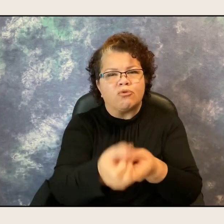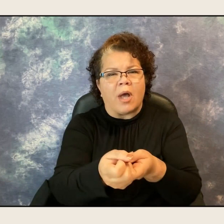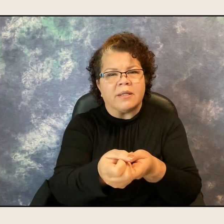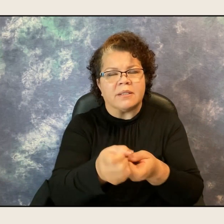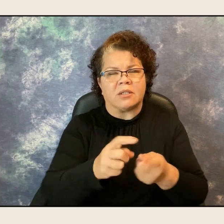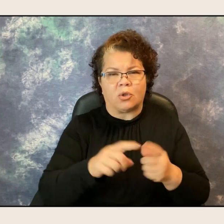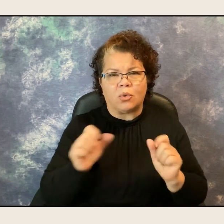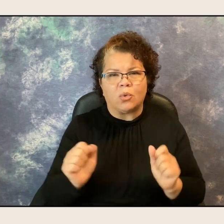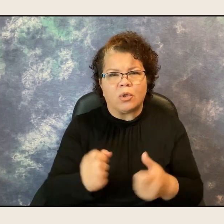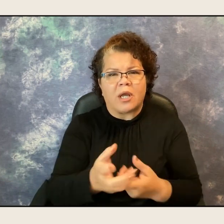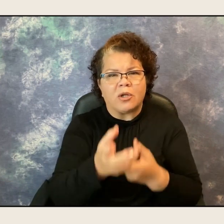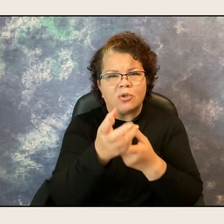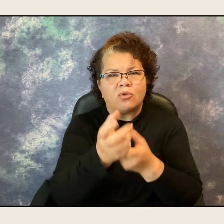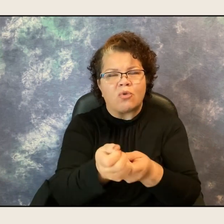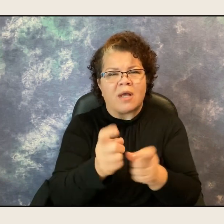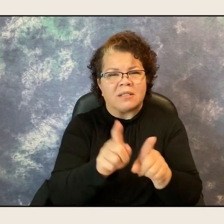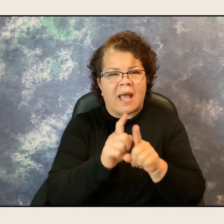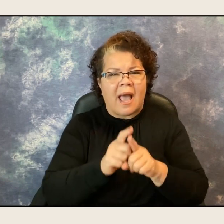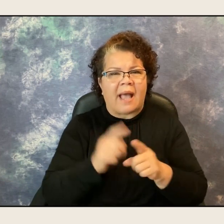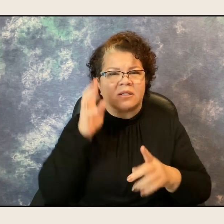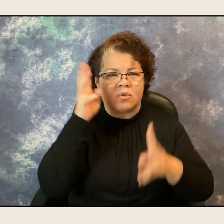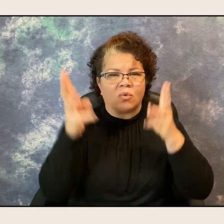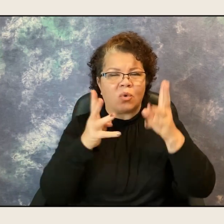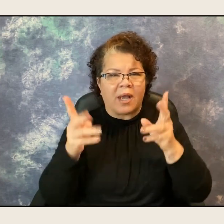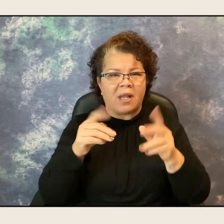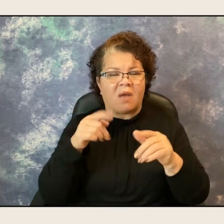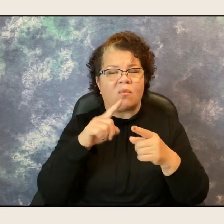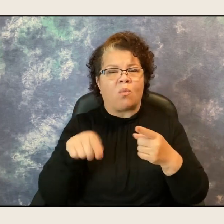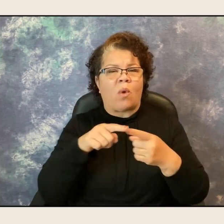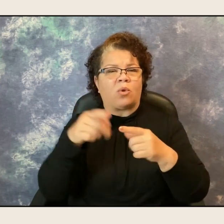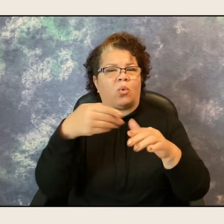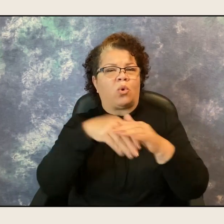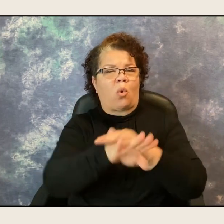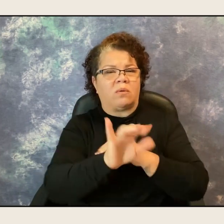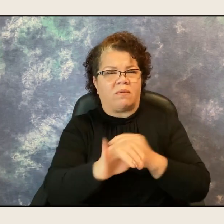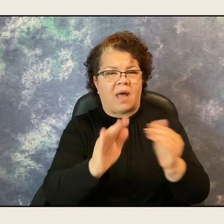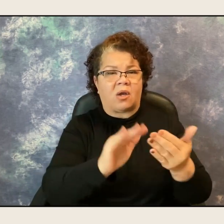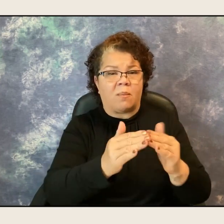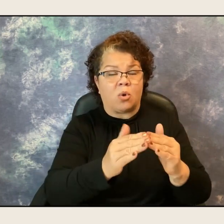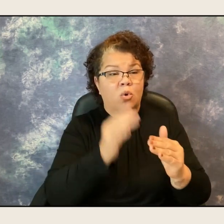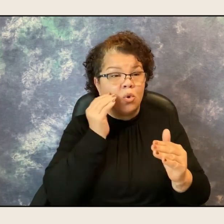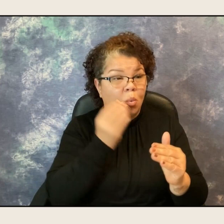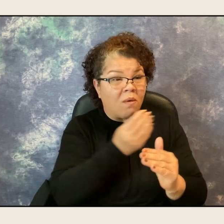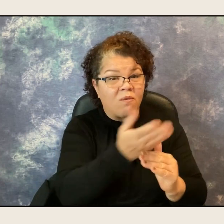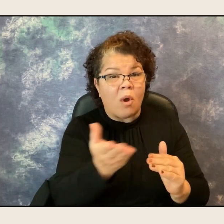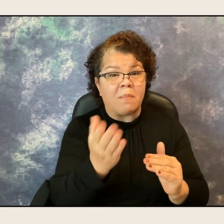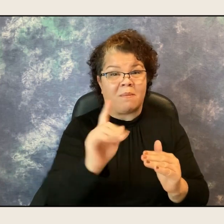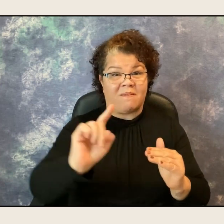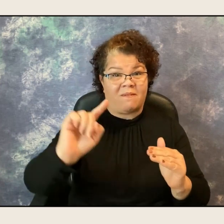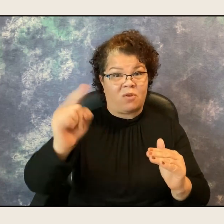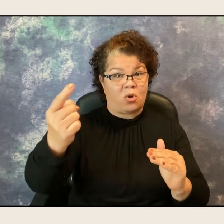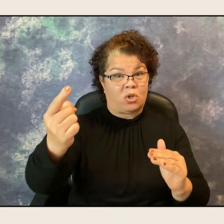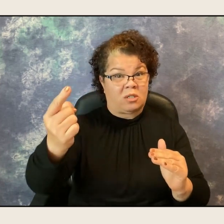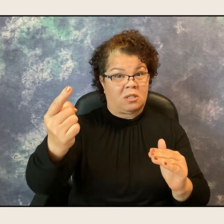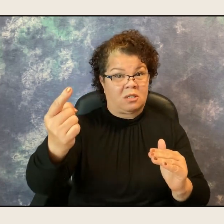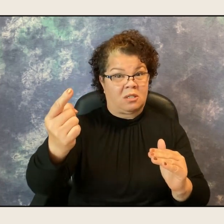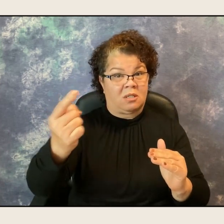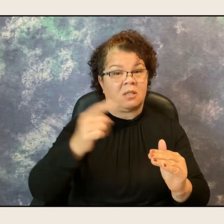within a community you enter. You inform them first, through needs that exist within that community,